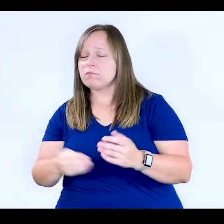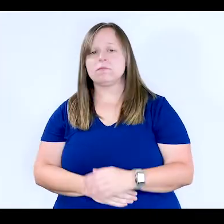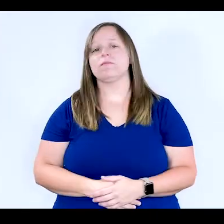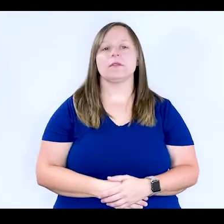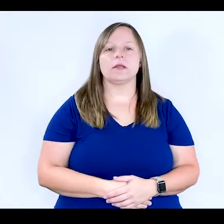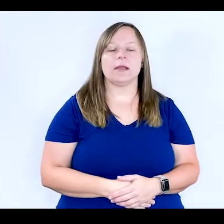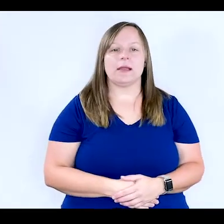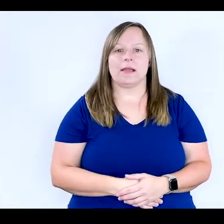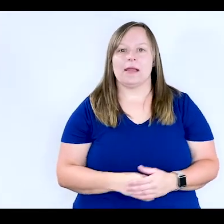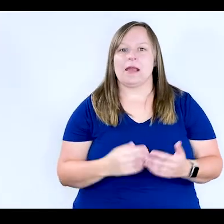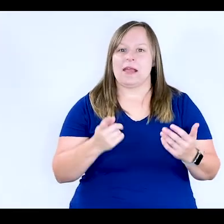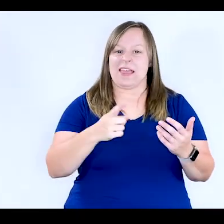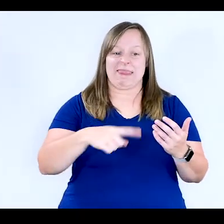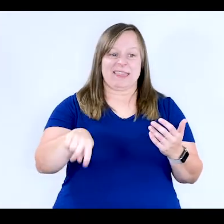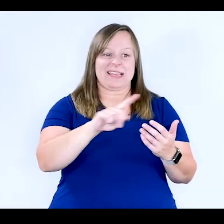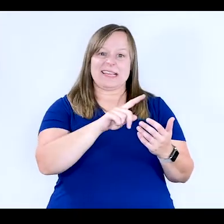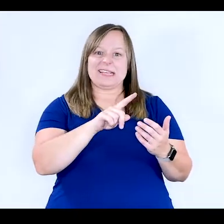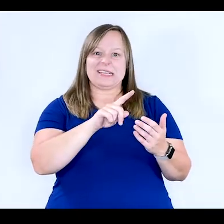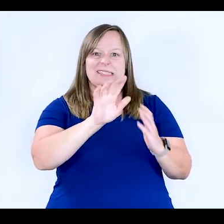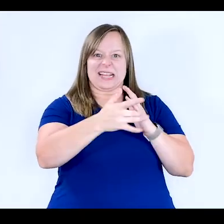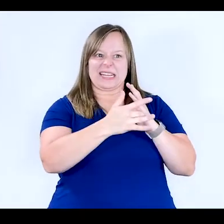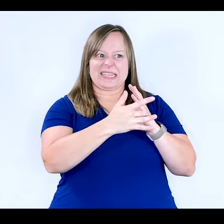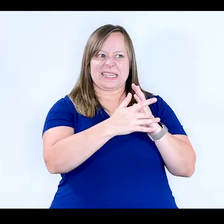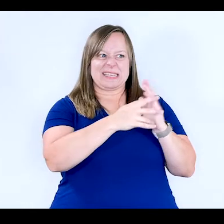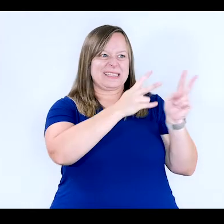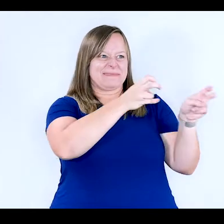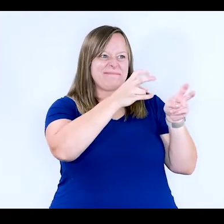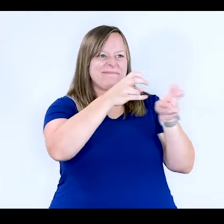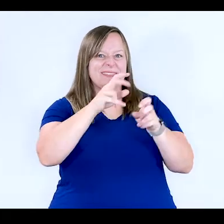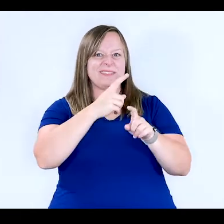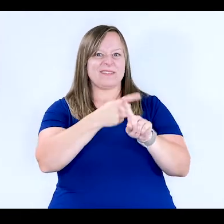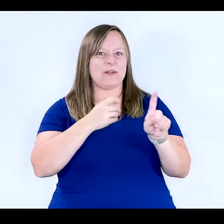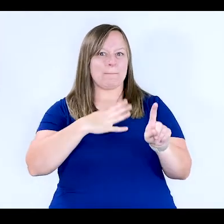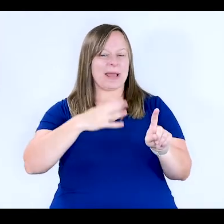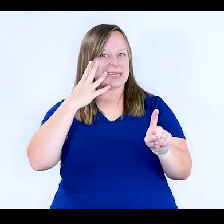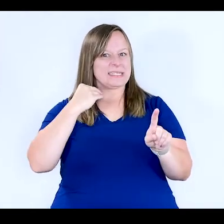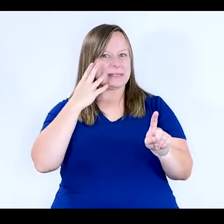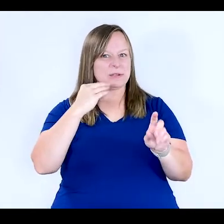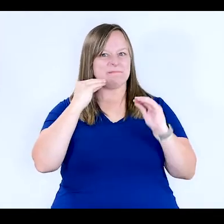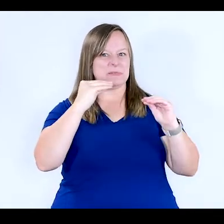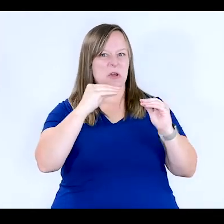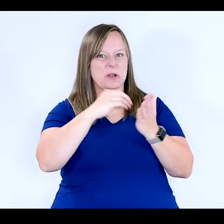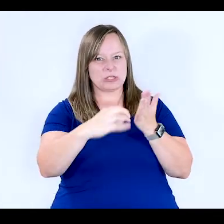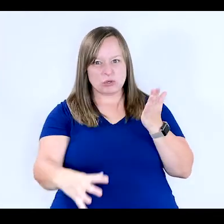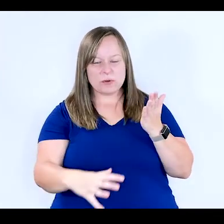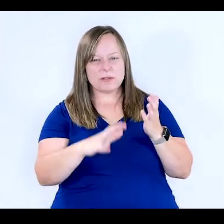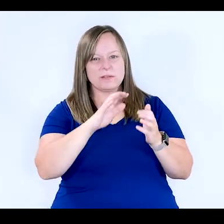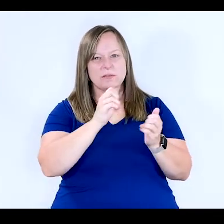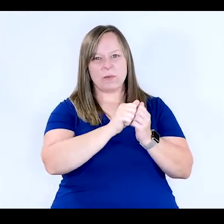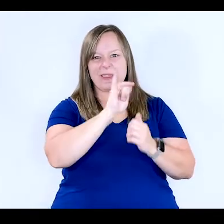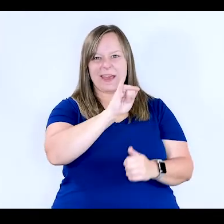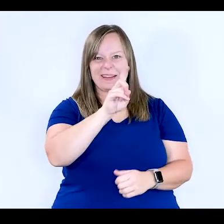So I take a lot of these techniques and tips from my experience having taught students with intellectual